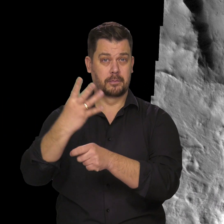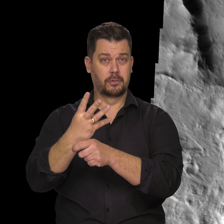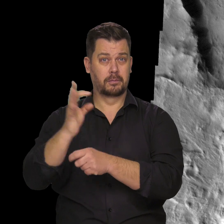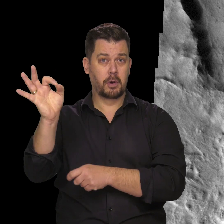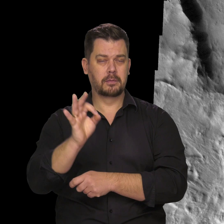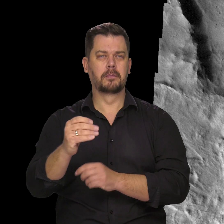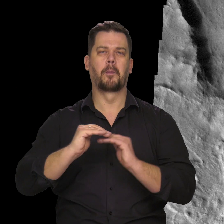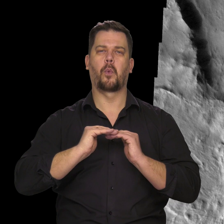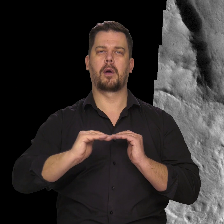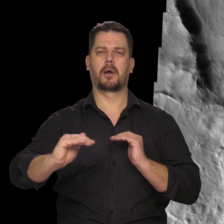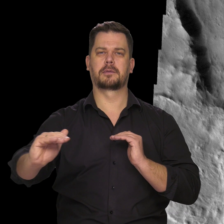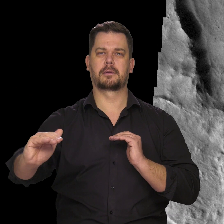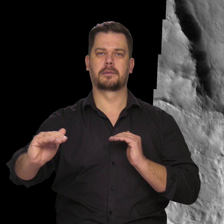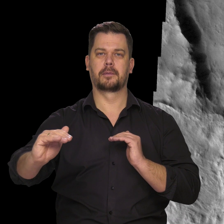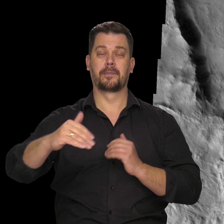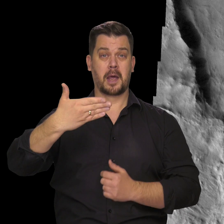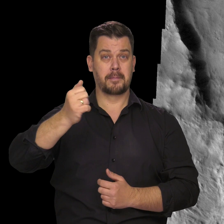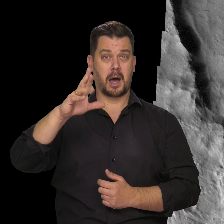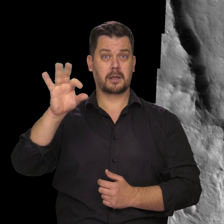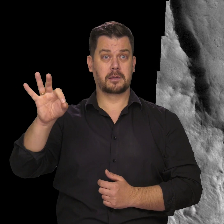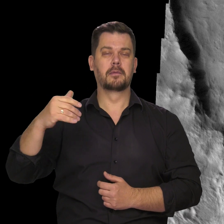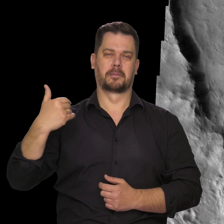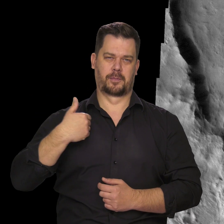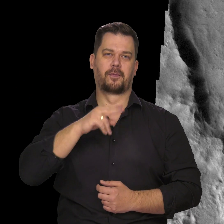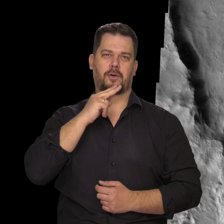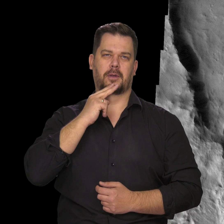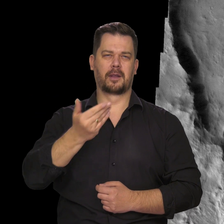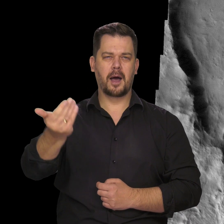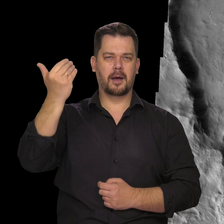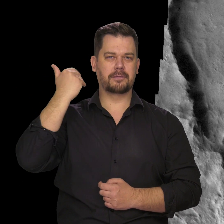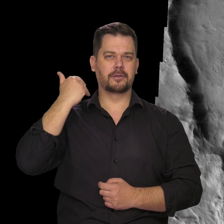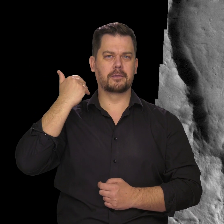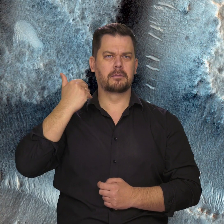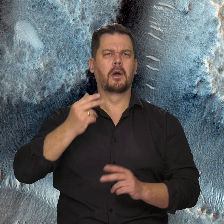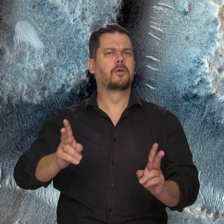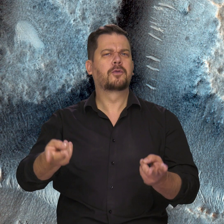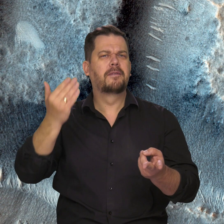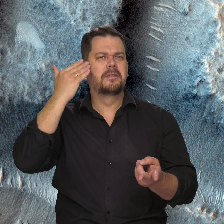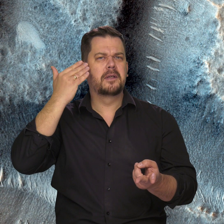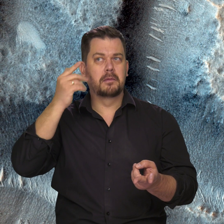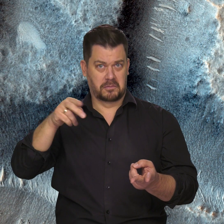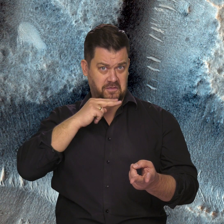is flat. There was once liquid water on Mars. How do we know this?